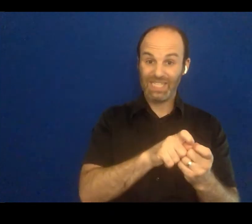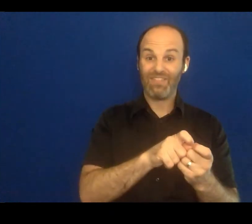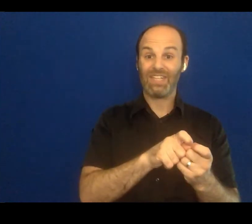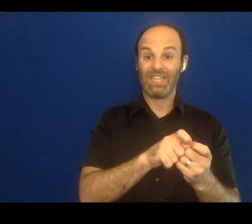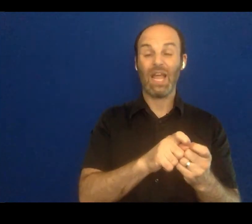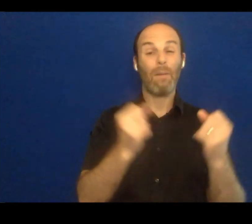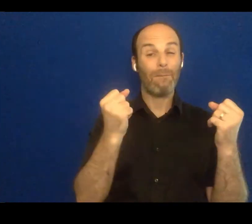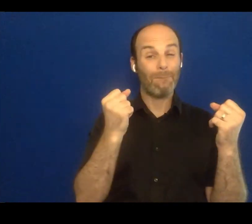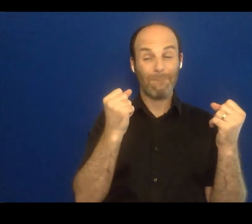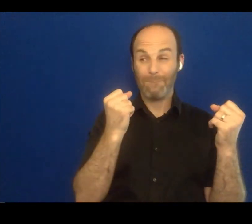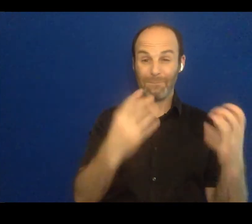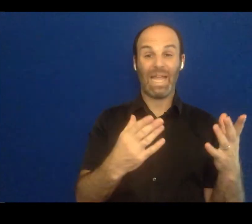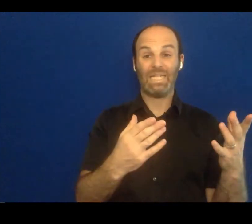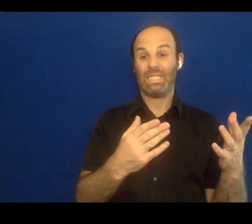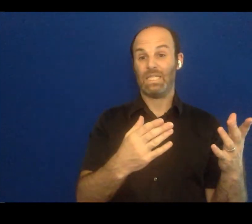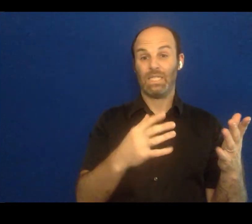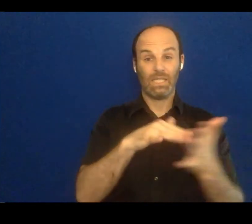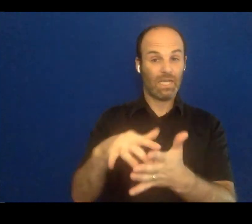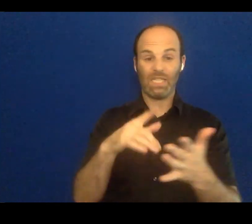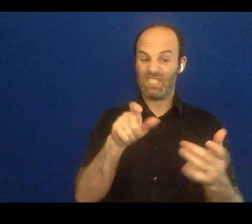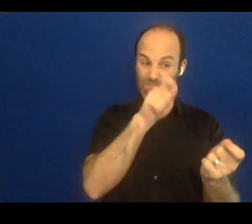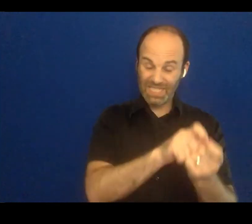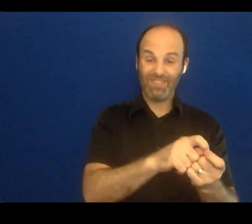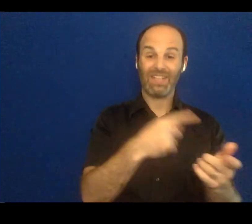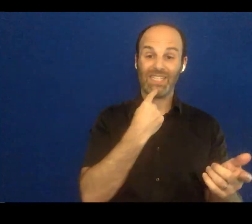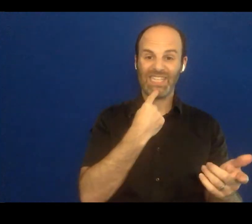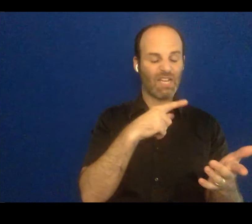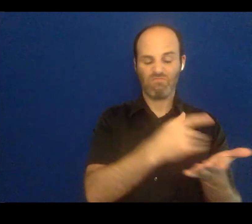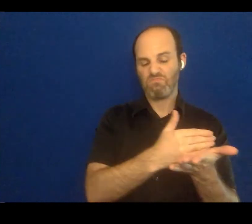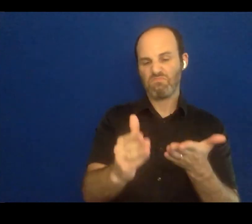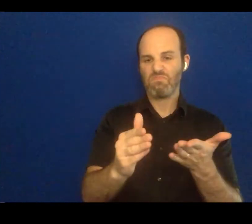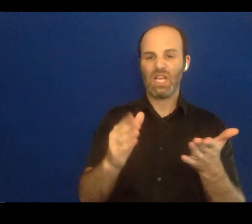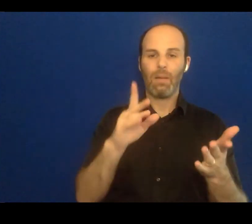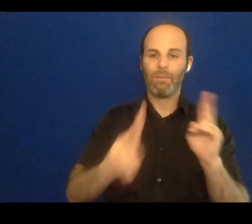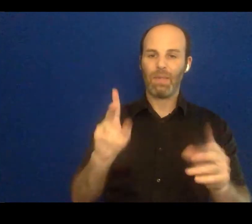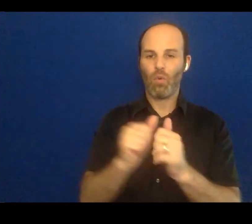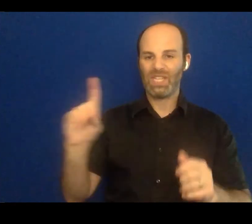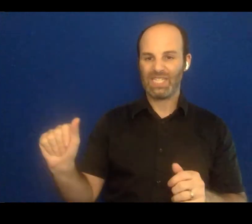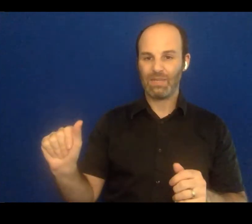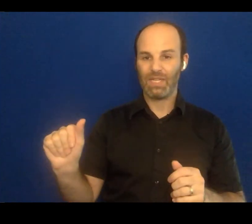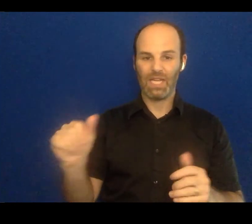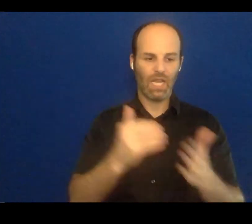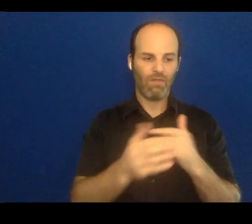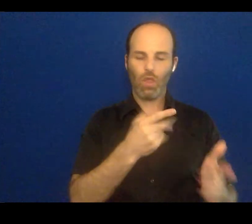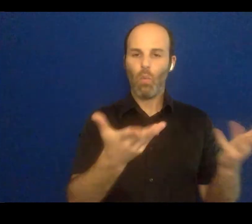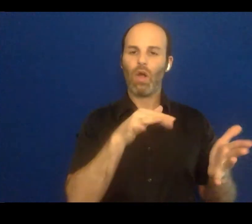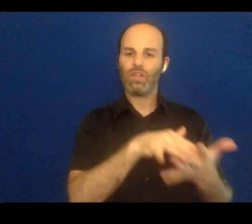A LOT OF STUDIES DISABLED PEOPLE WERE EXPLICITLY EXCLUDED AND THERE IS NO REASON THEY COULDN'T